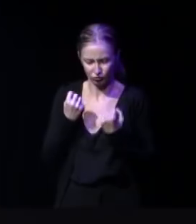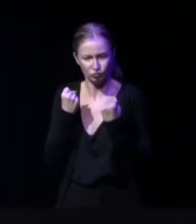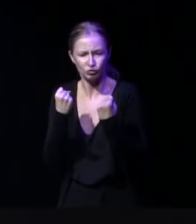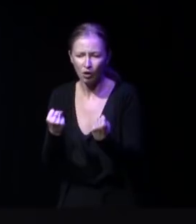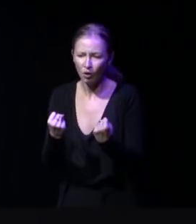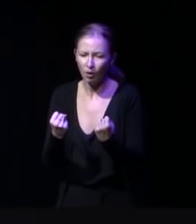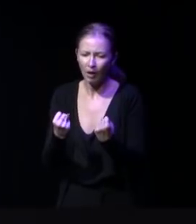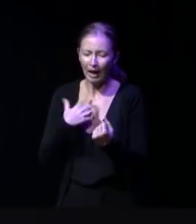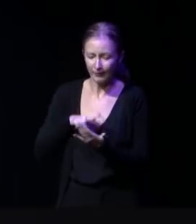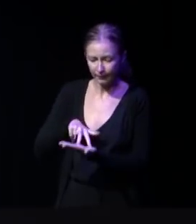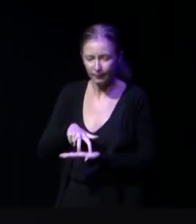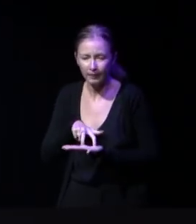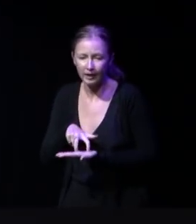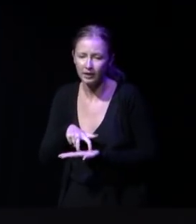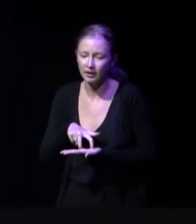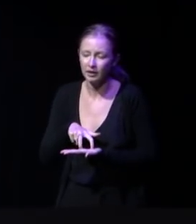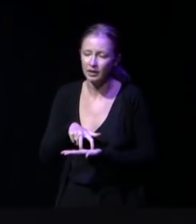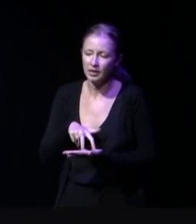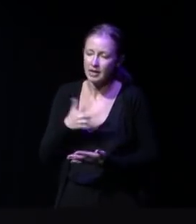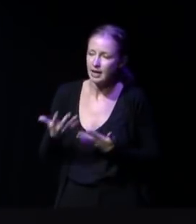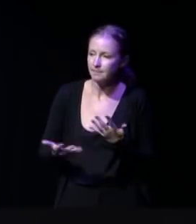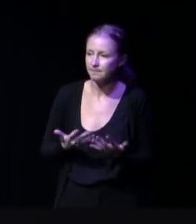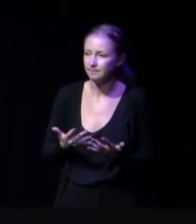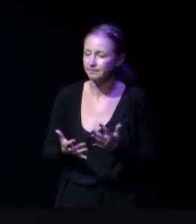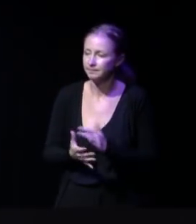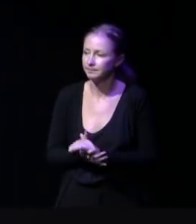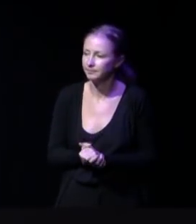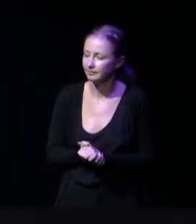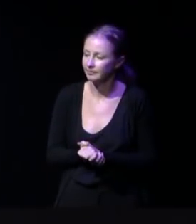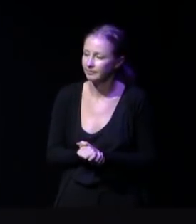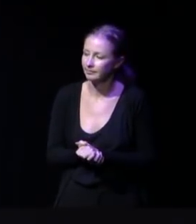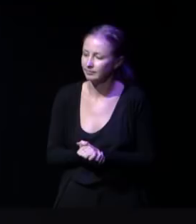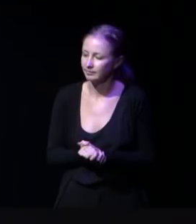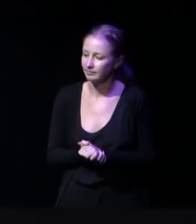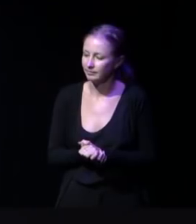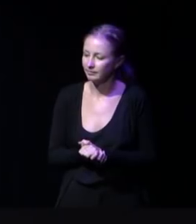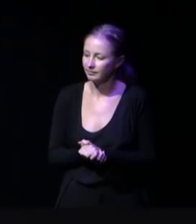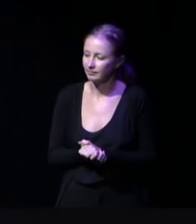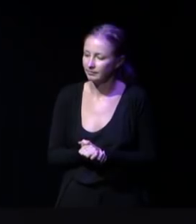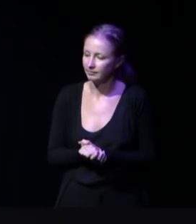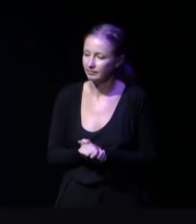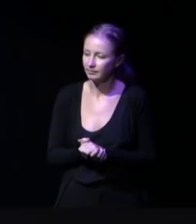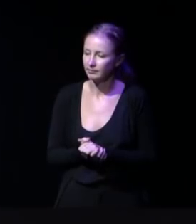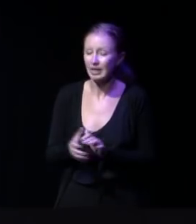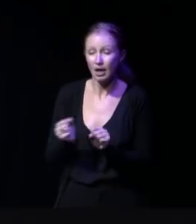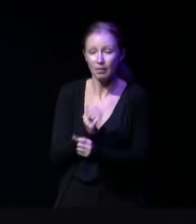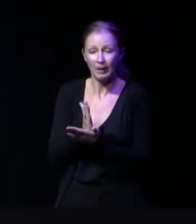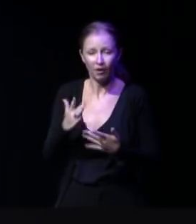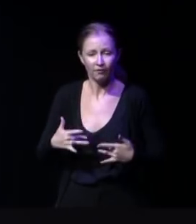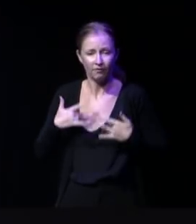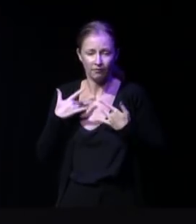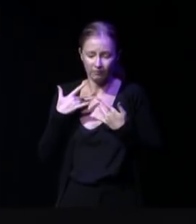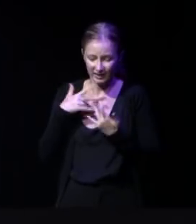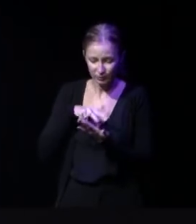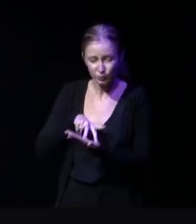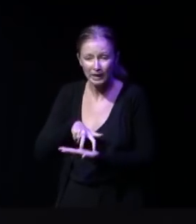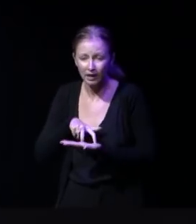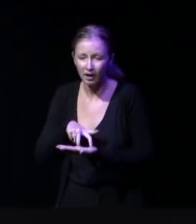that weaken us, that make us feel that we are less entitled